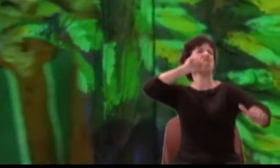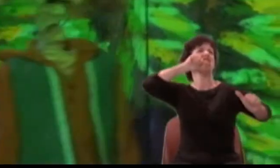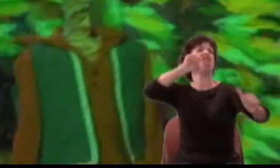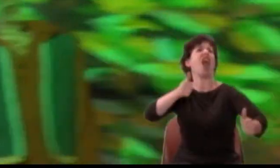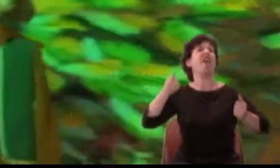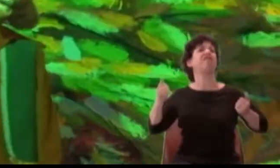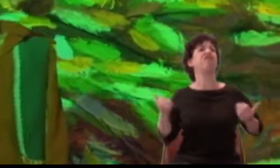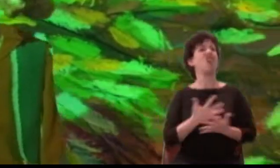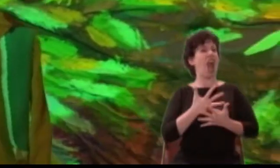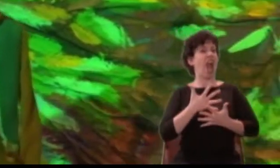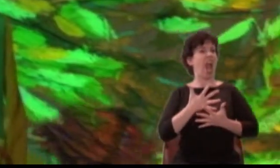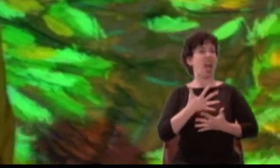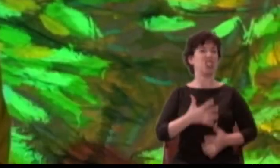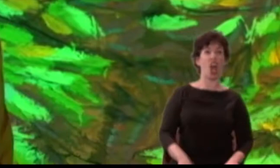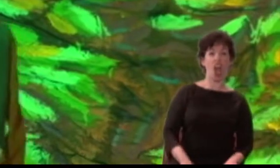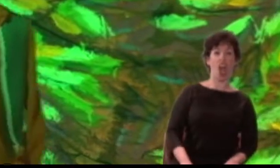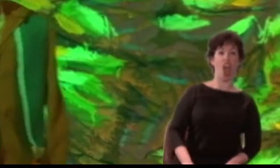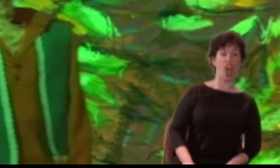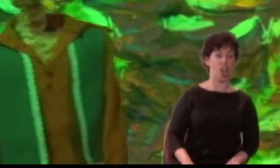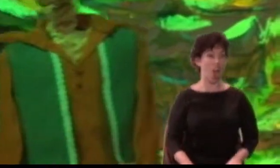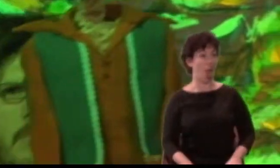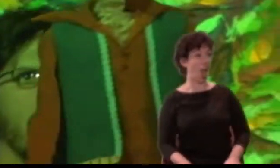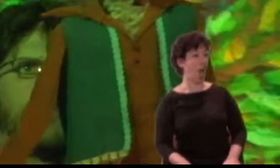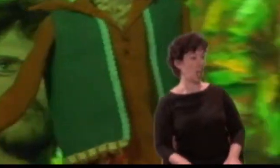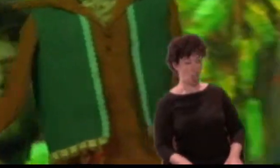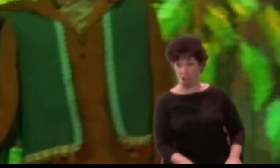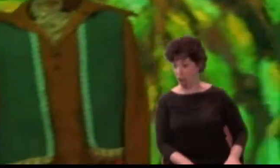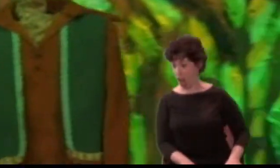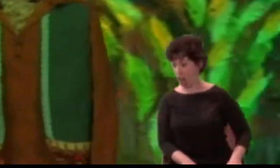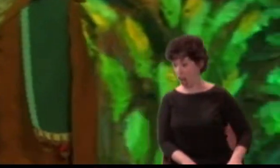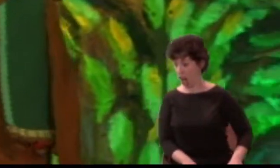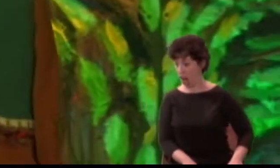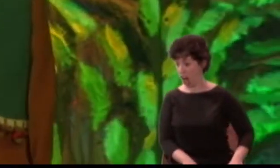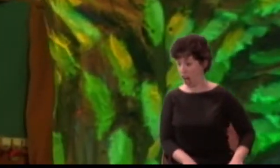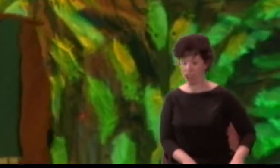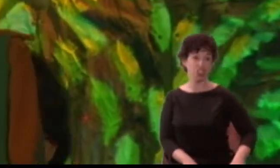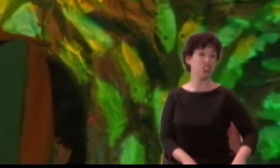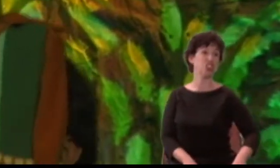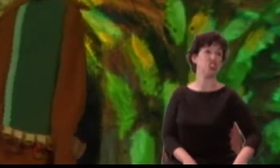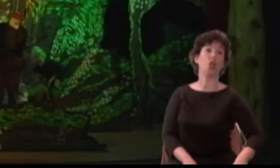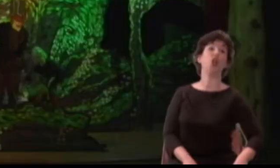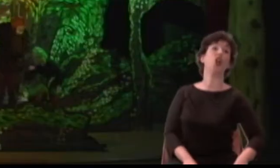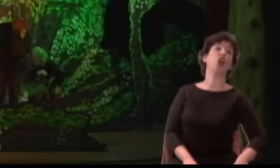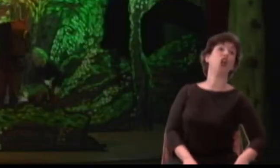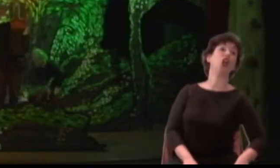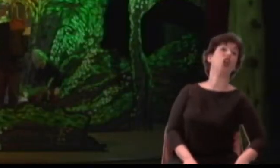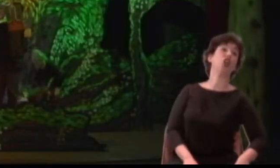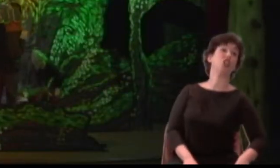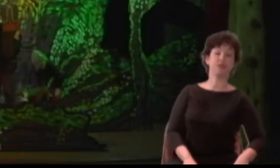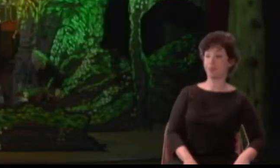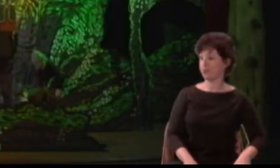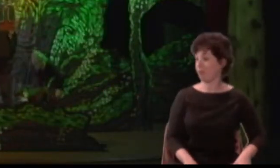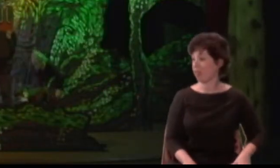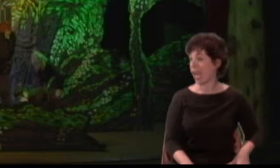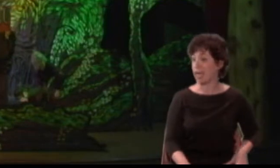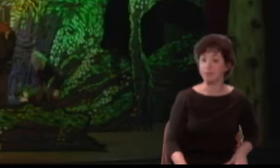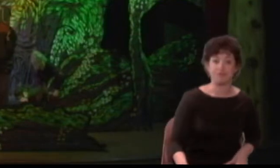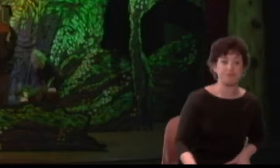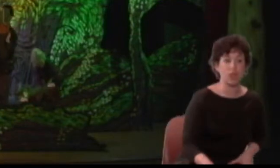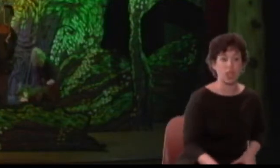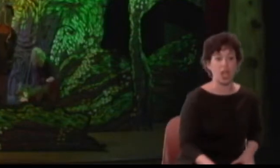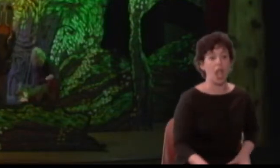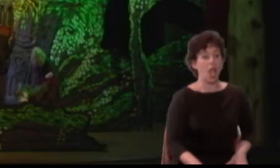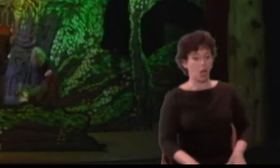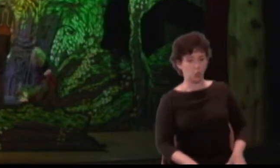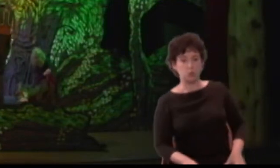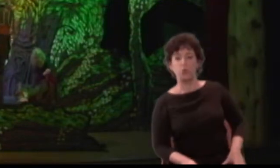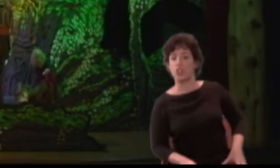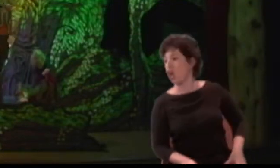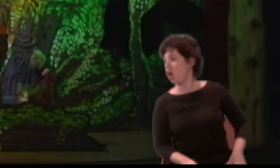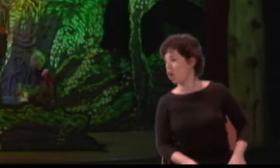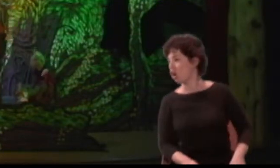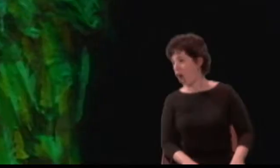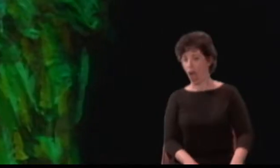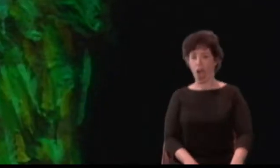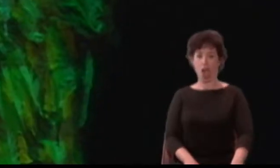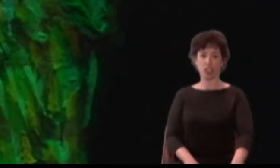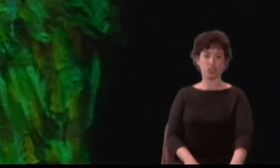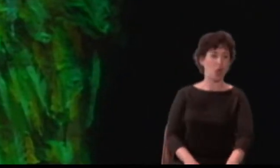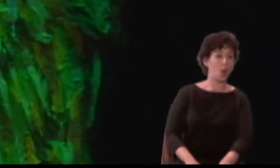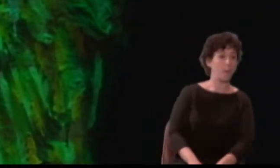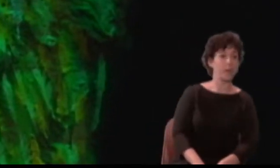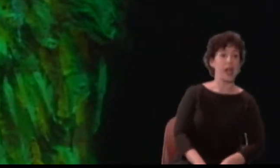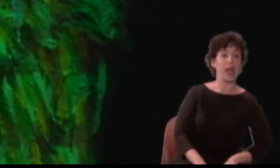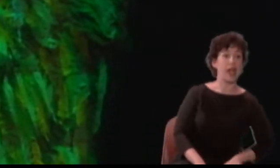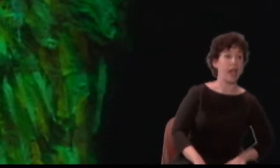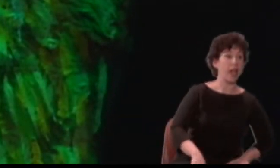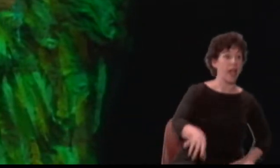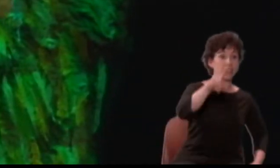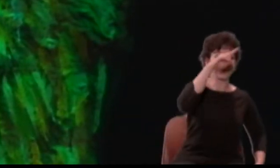(sings) the ouzel cock so black of hue,